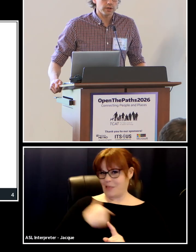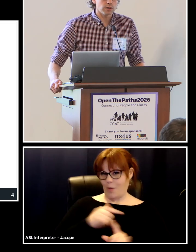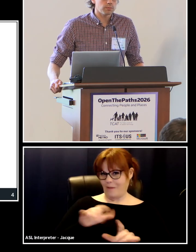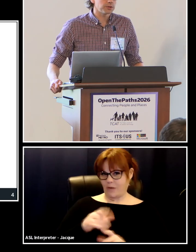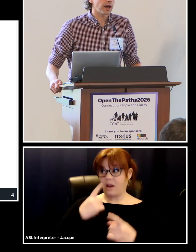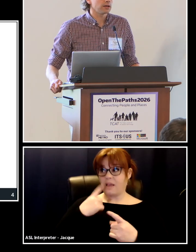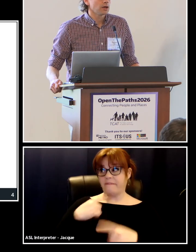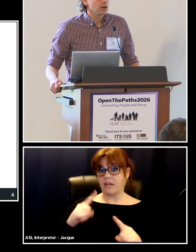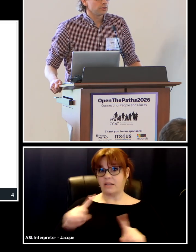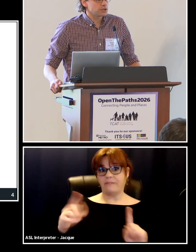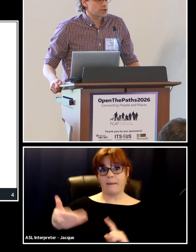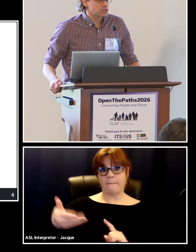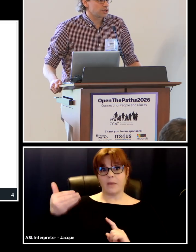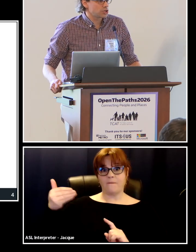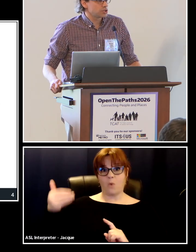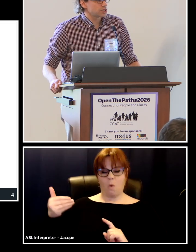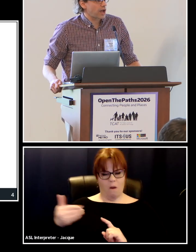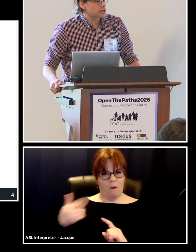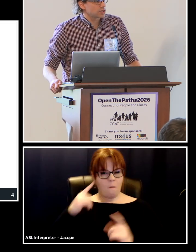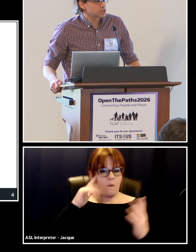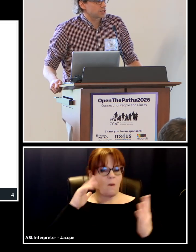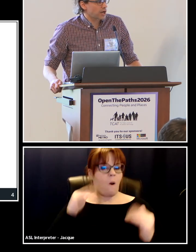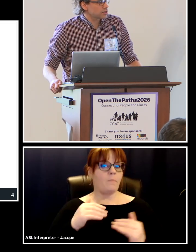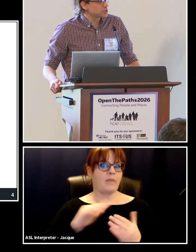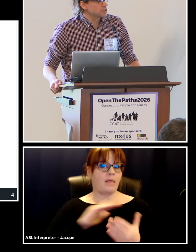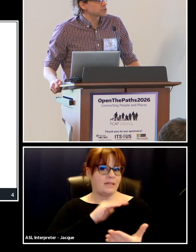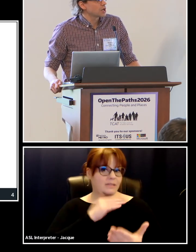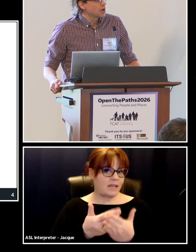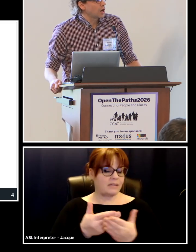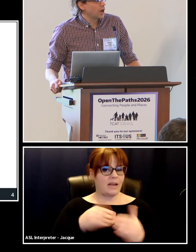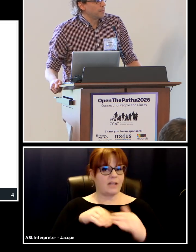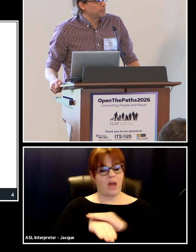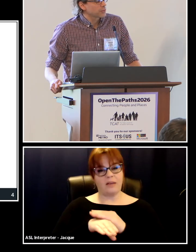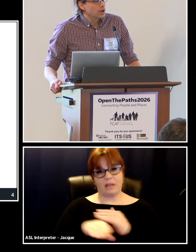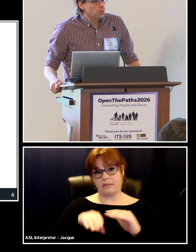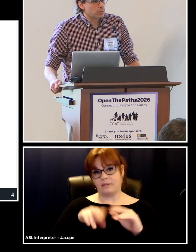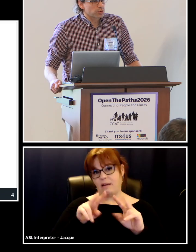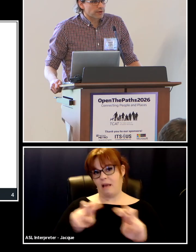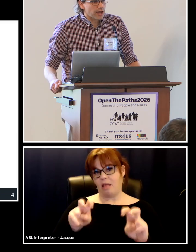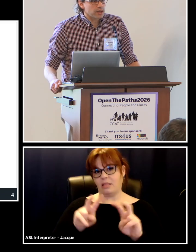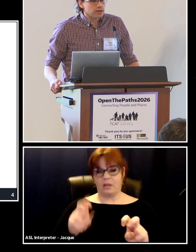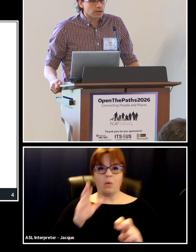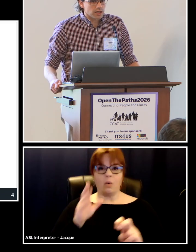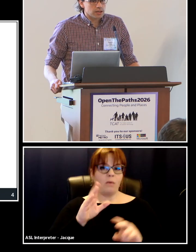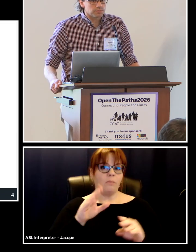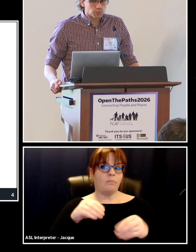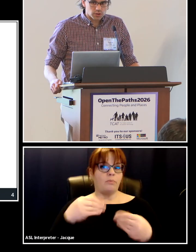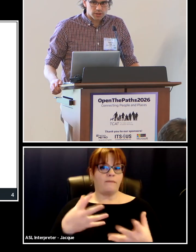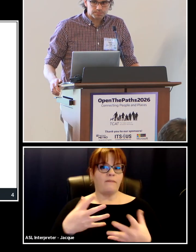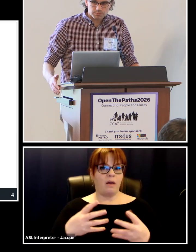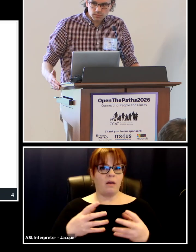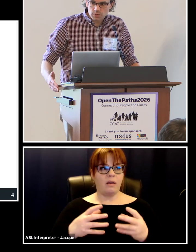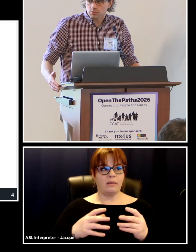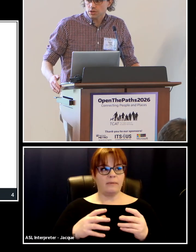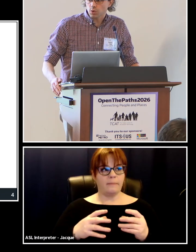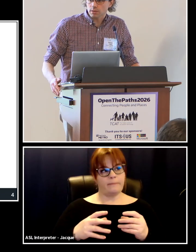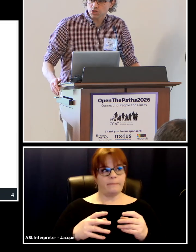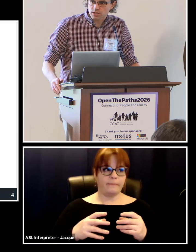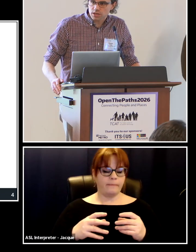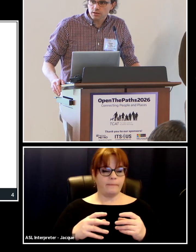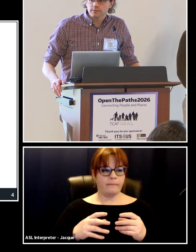we hope that this destination to access analysis um will provide a really somewhat objective